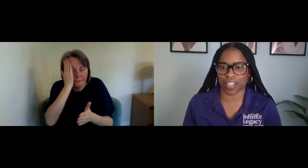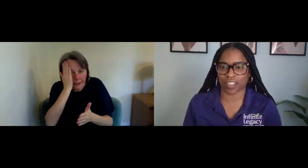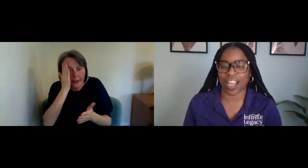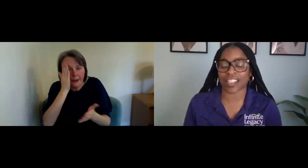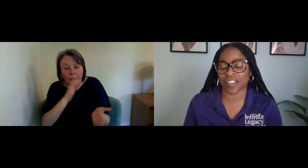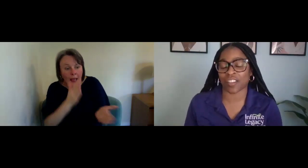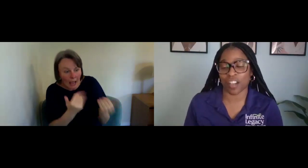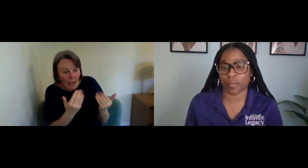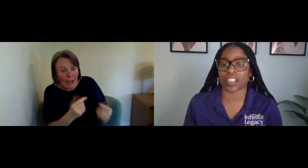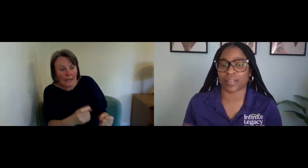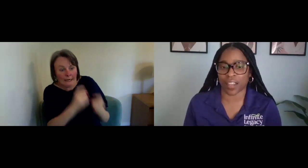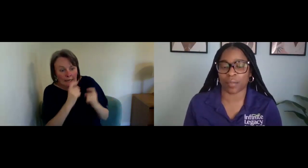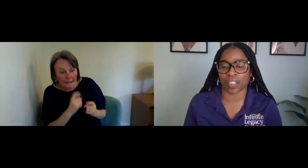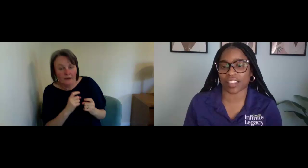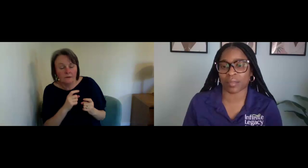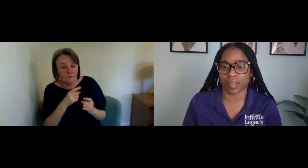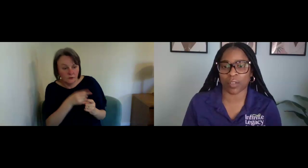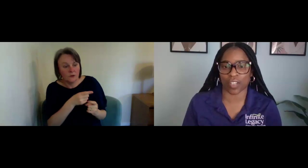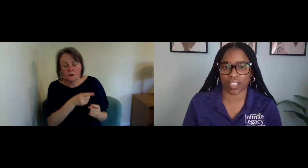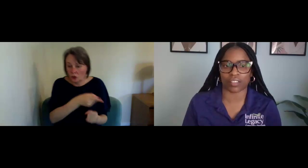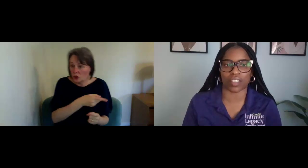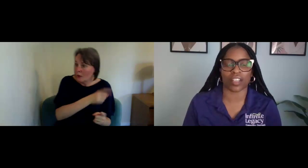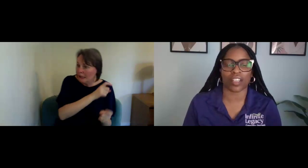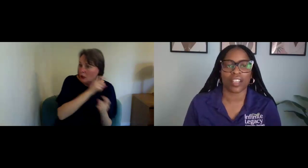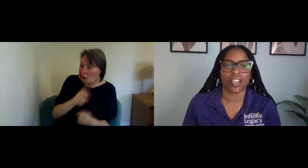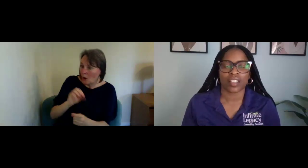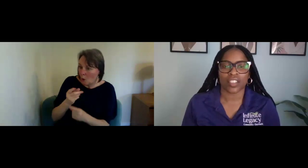to be an organ - asking their loved ones if they would like them to be an organ donor.